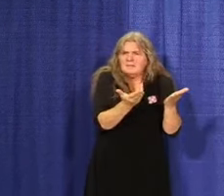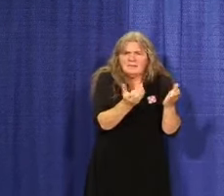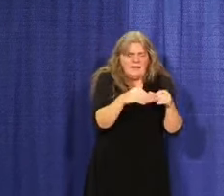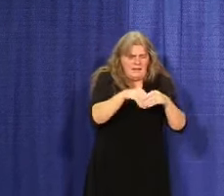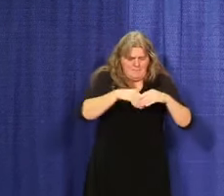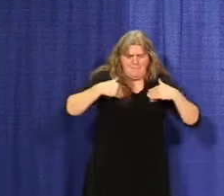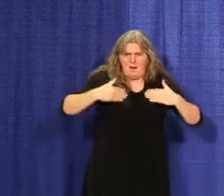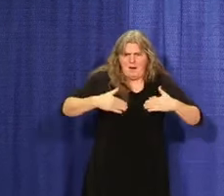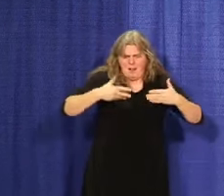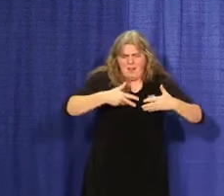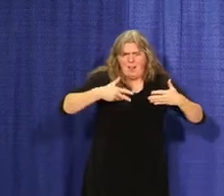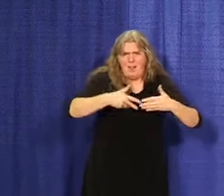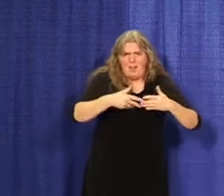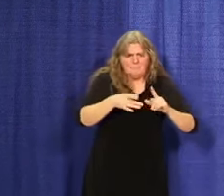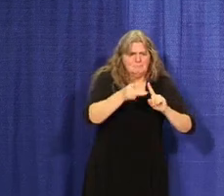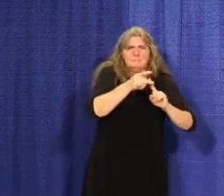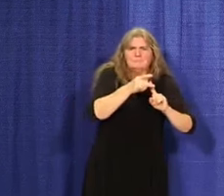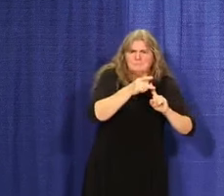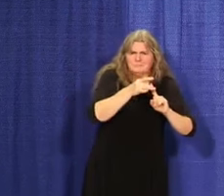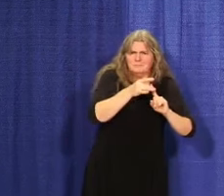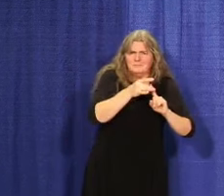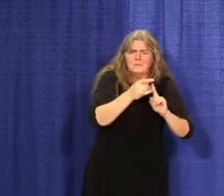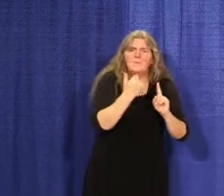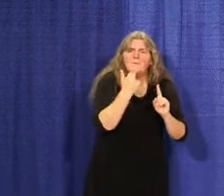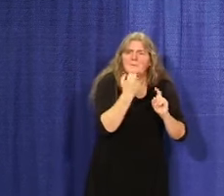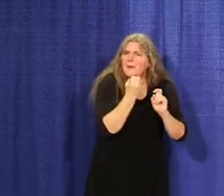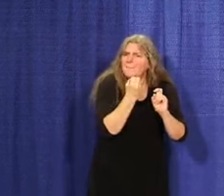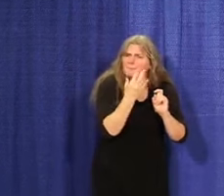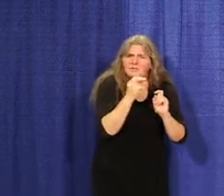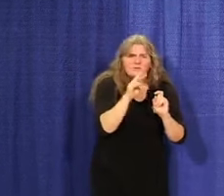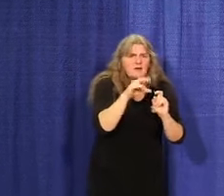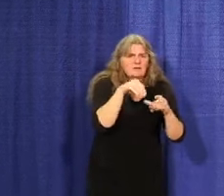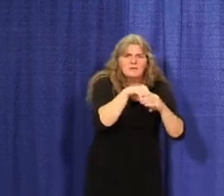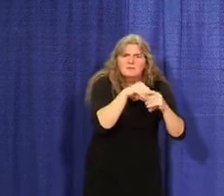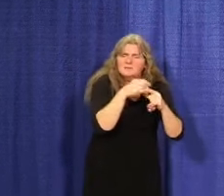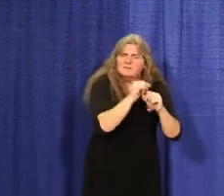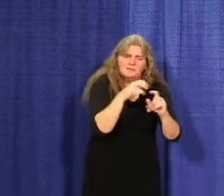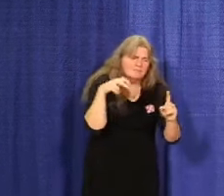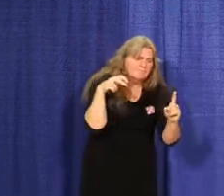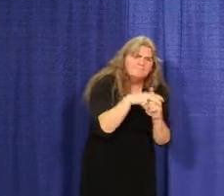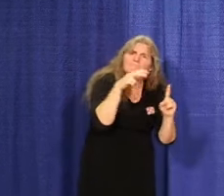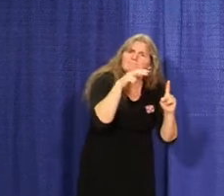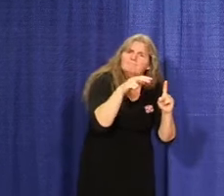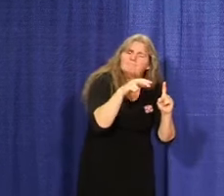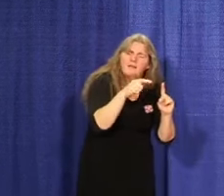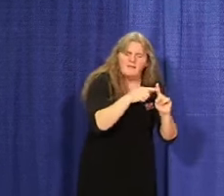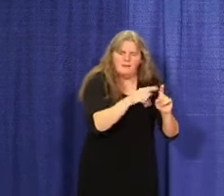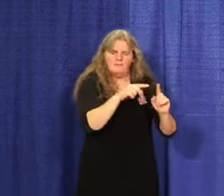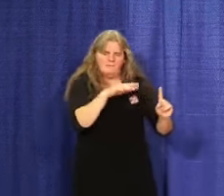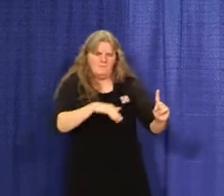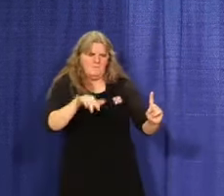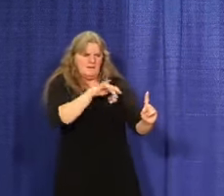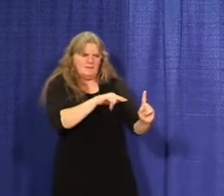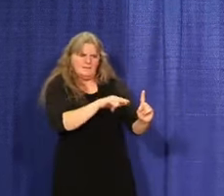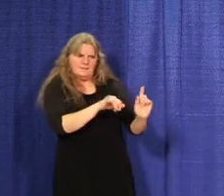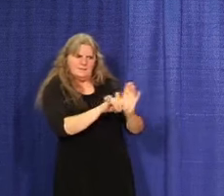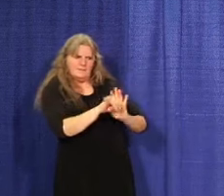where the extremes of low amounts of material are subject to some interpretation. Any lab test has its